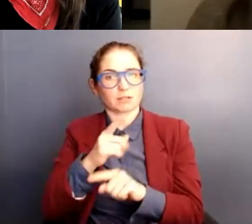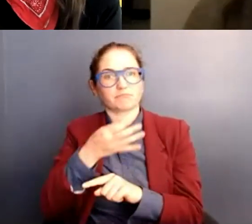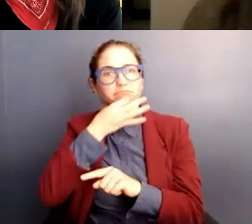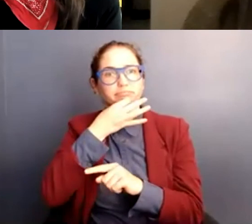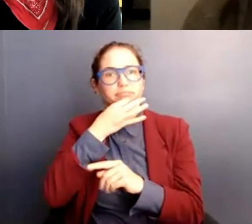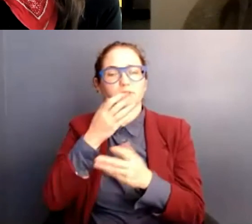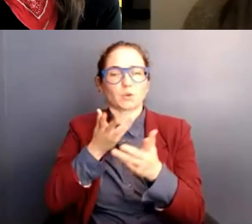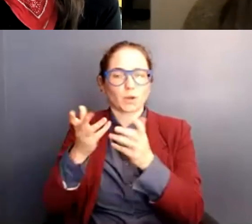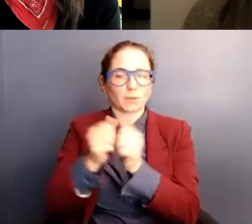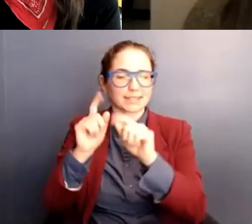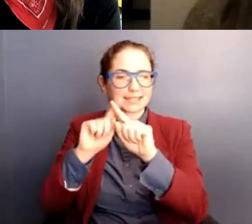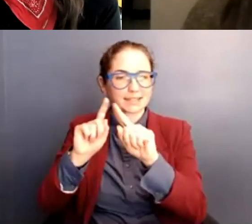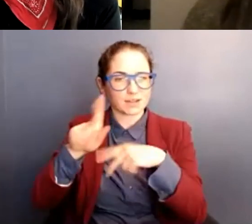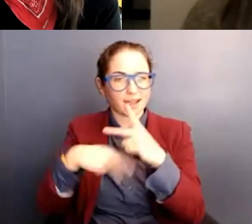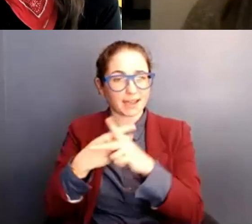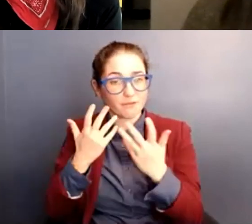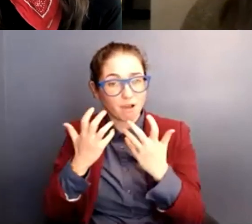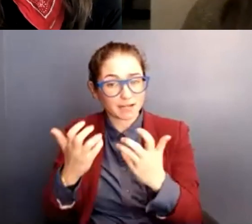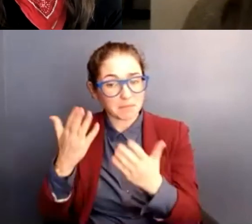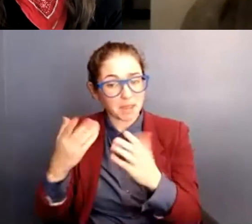types of audiences. So they might have some helpful strategies